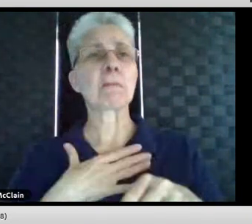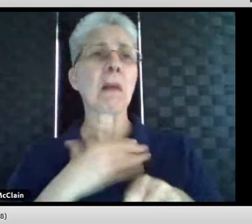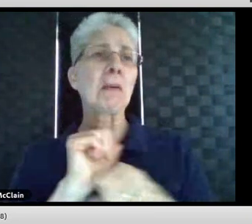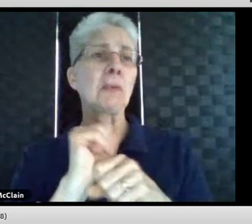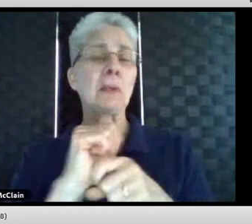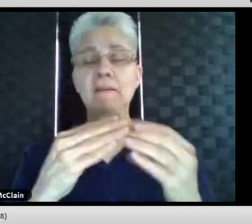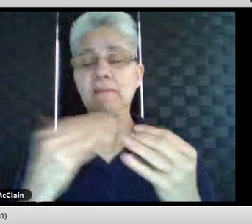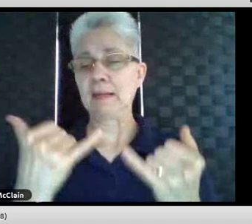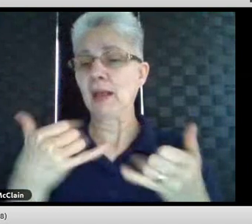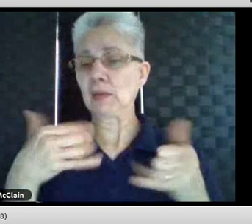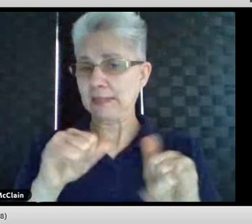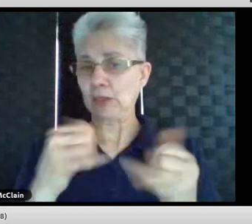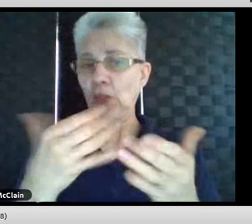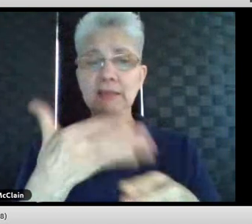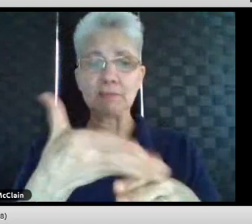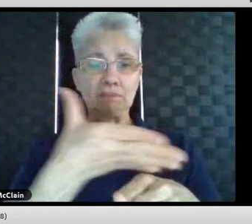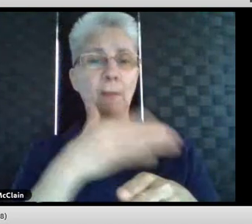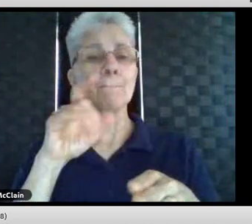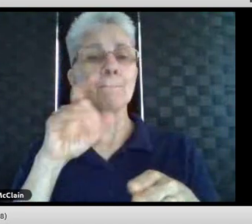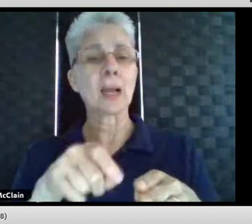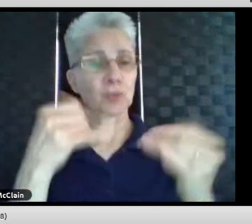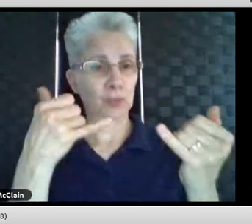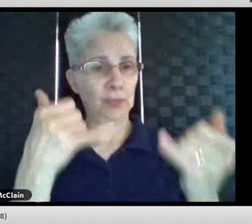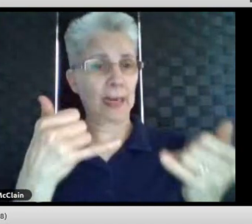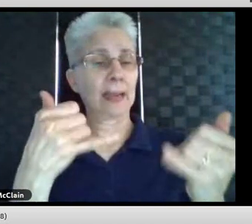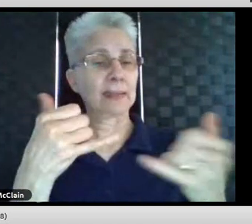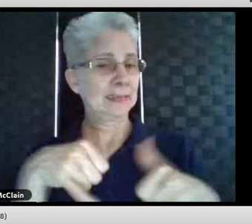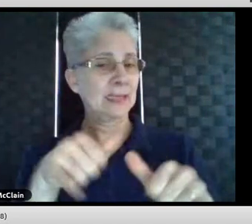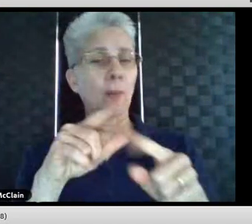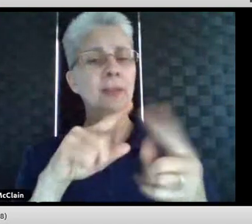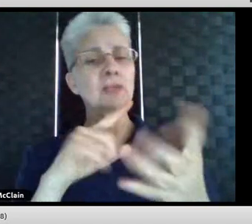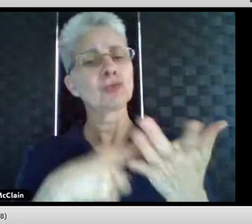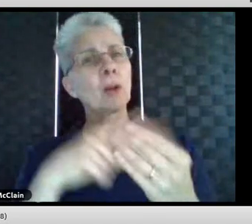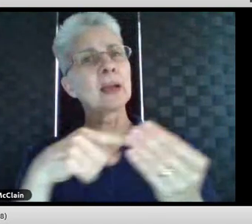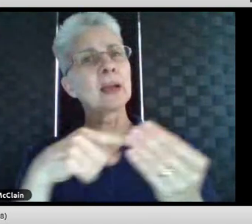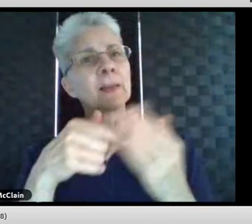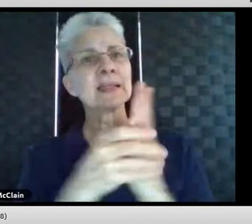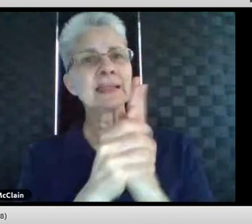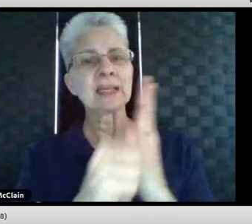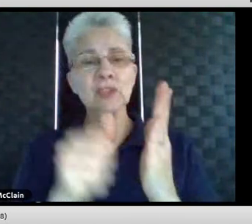there's things I need to work on still to this day, but talk about some of the skills that are needed,